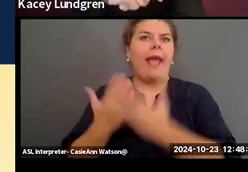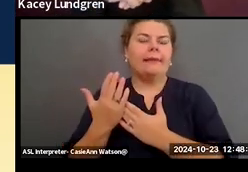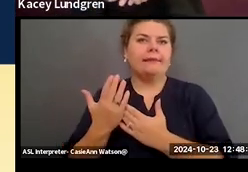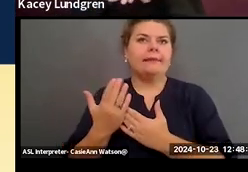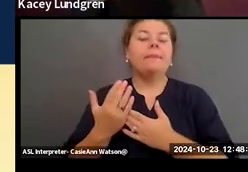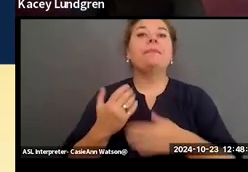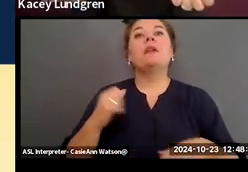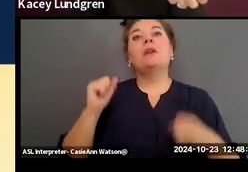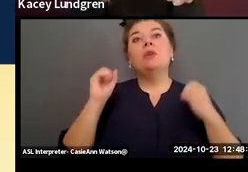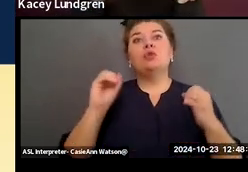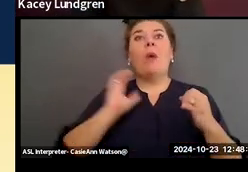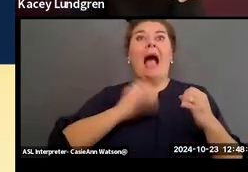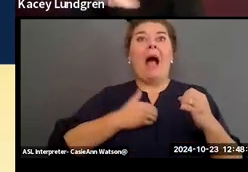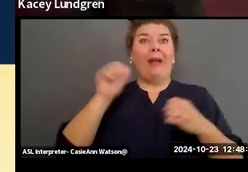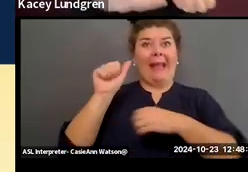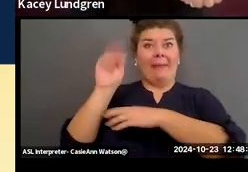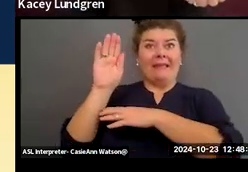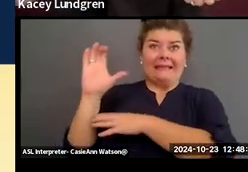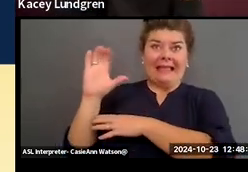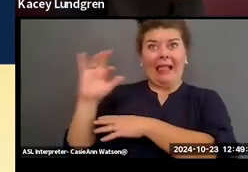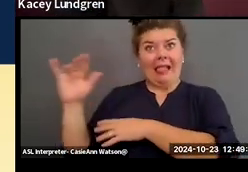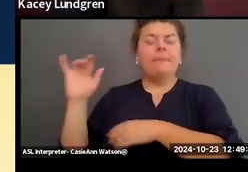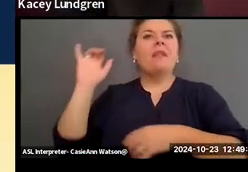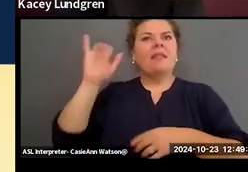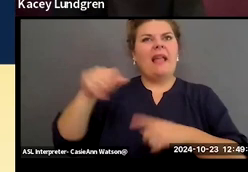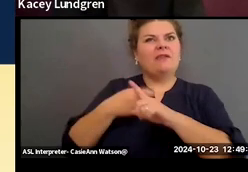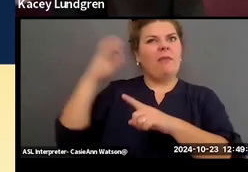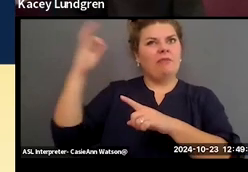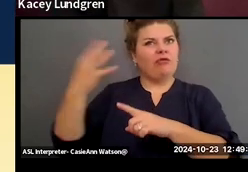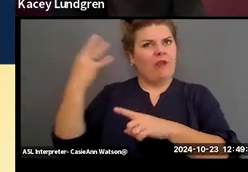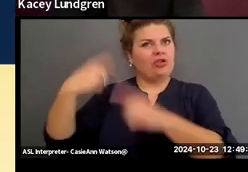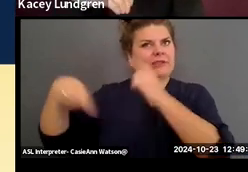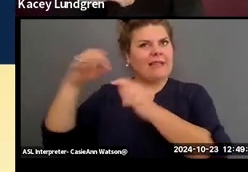So our finger spelling alphabet comes from the French Sign Language alphabet.